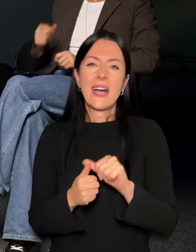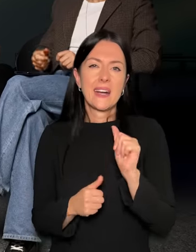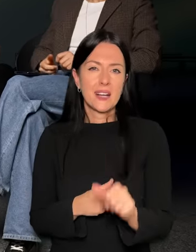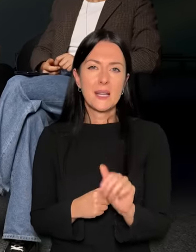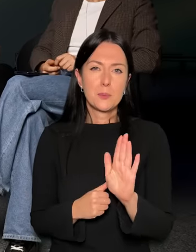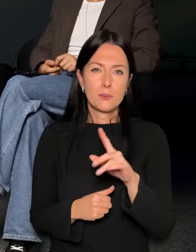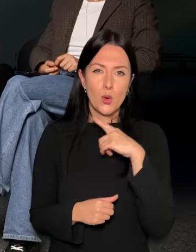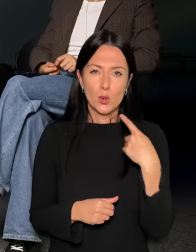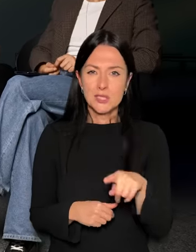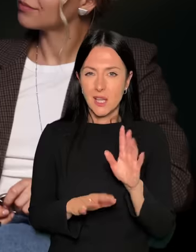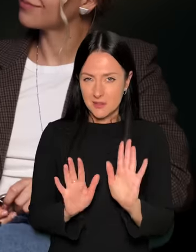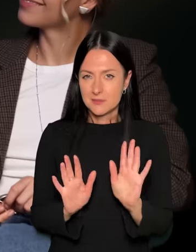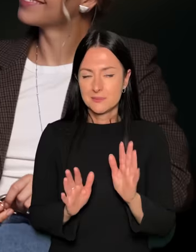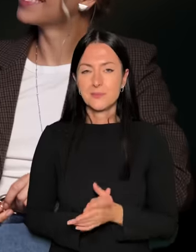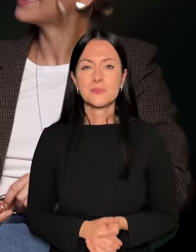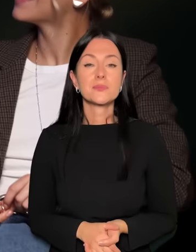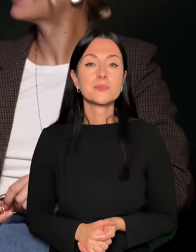Well, it's really... Well, apart from Russians, probably.